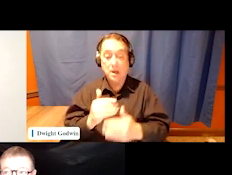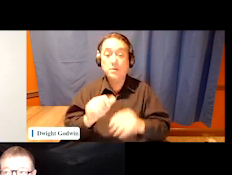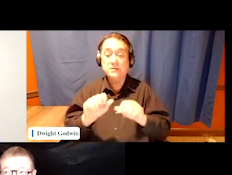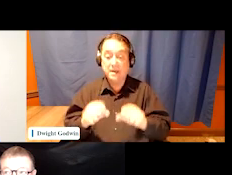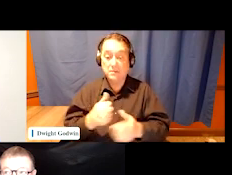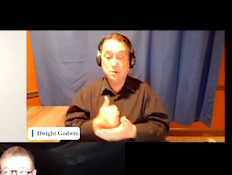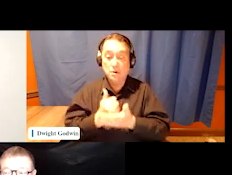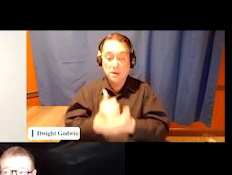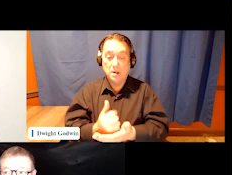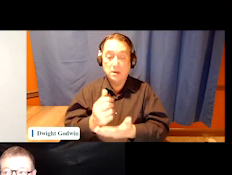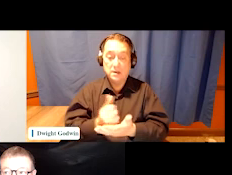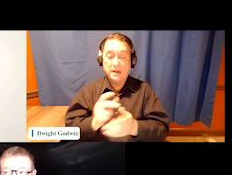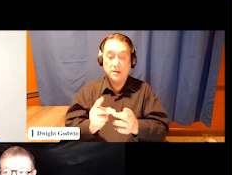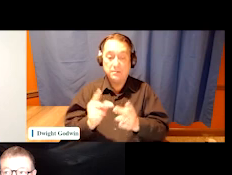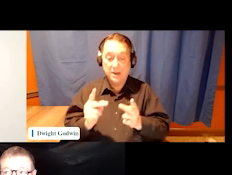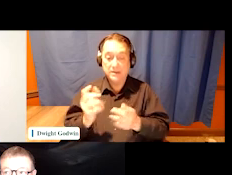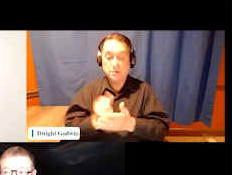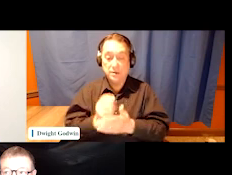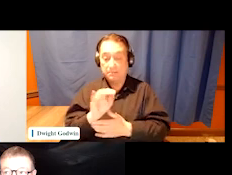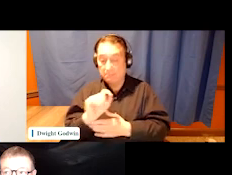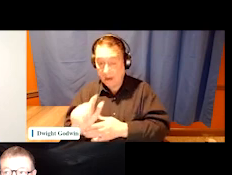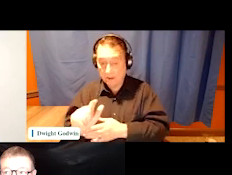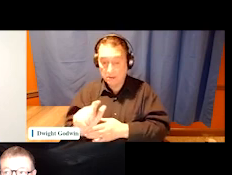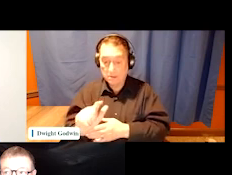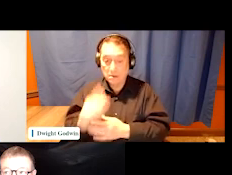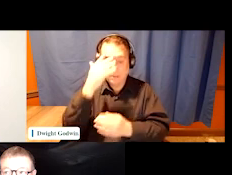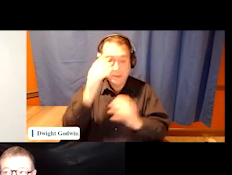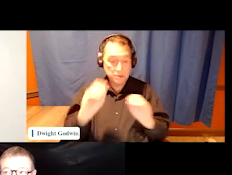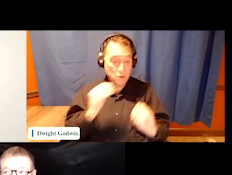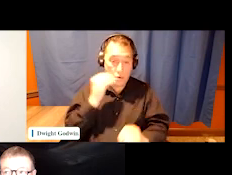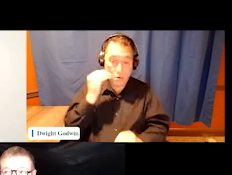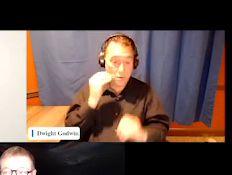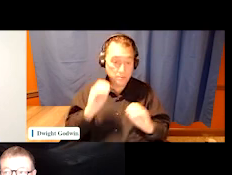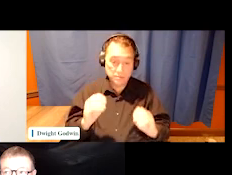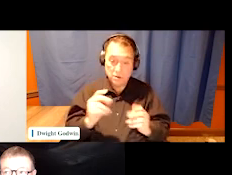secure somewhere to get his mail because, due to him being homeless, he didn't have nowhere to get his mail.